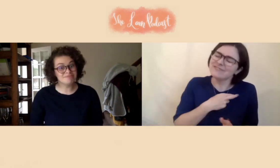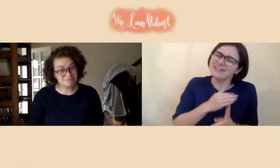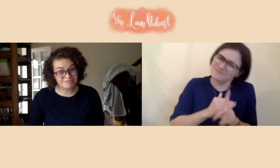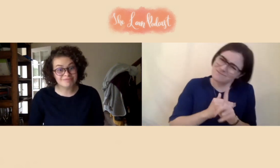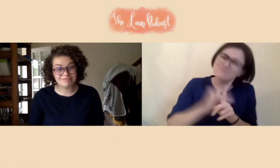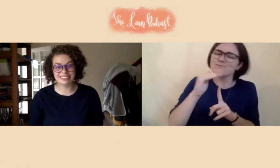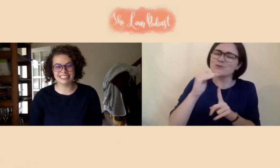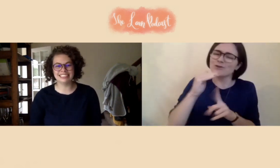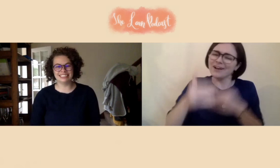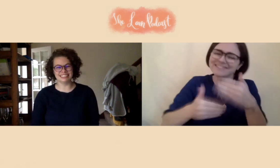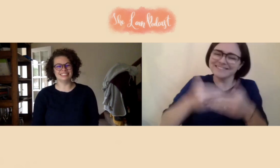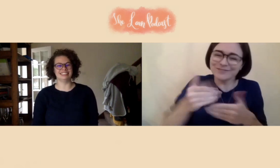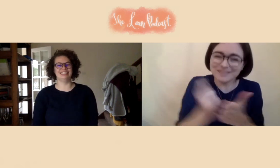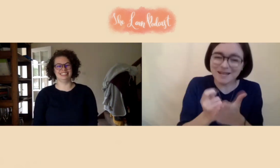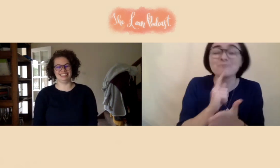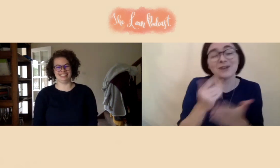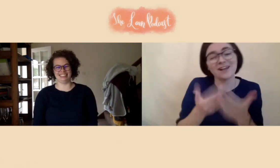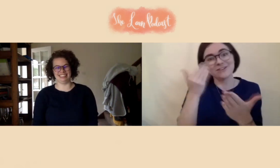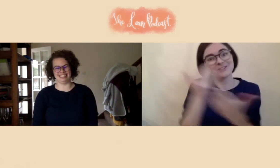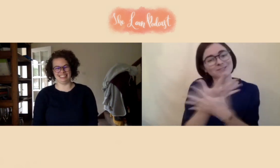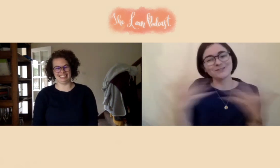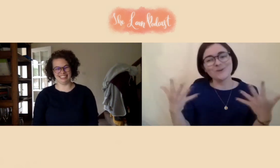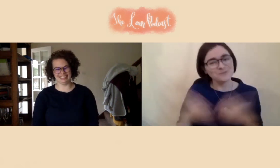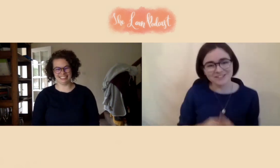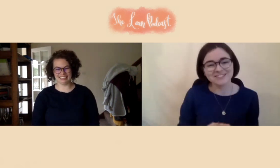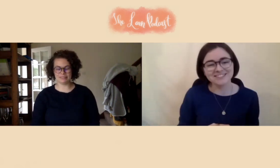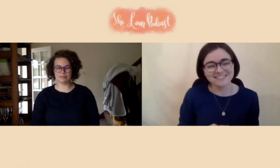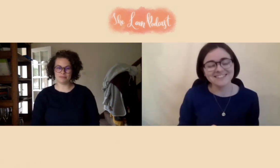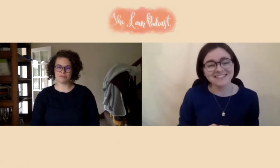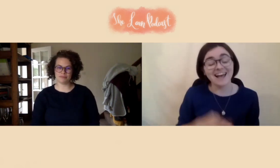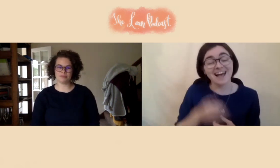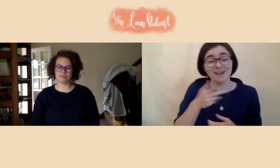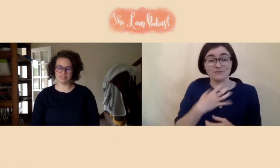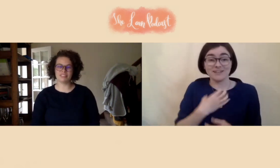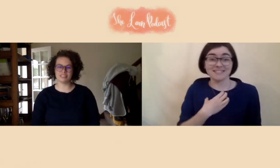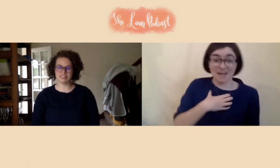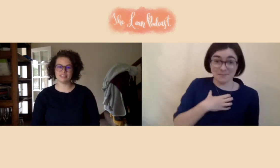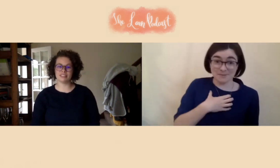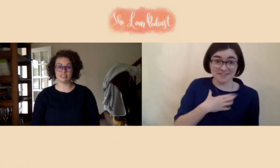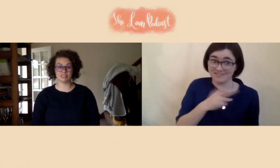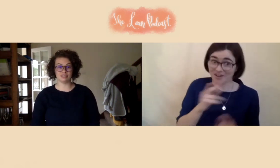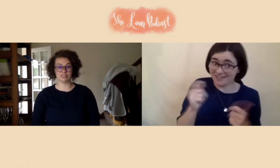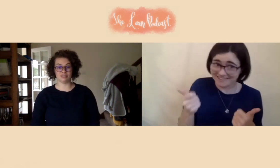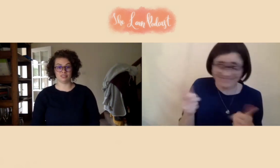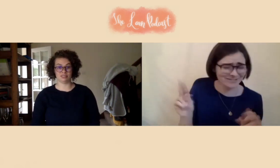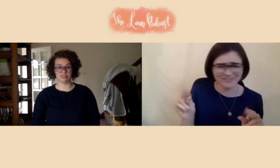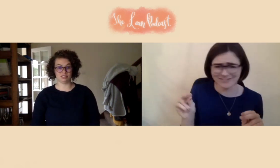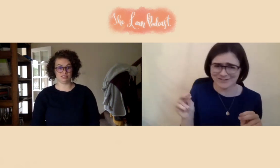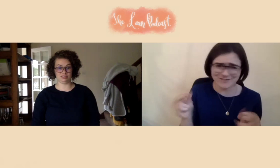But I've learned to laugh. And adapting was no easy feat, I'll tell you that for free.